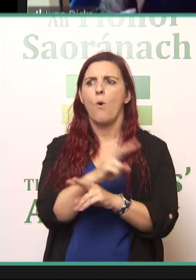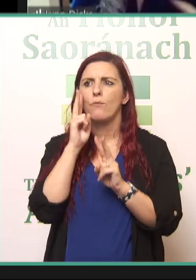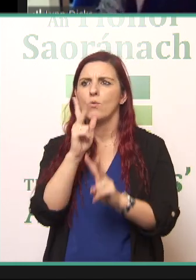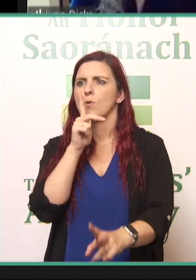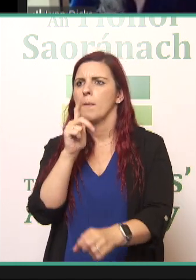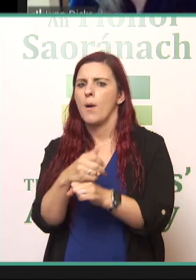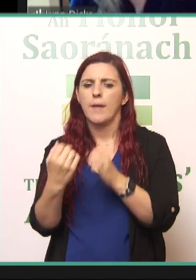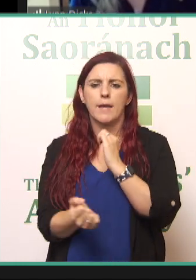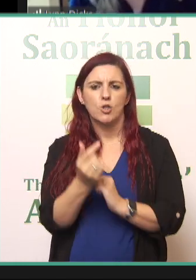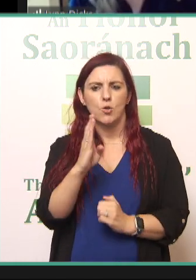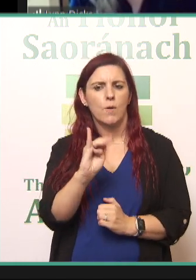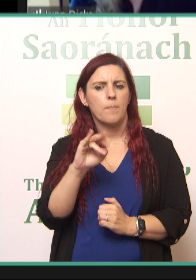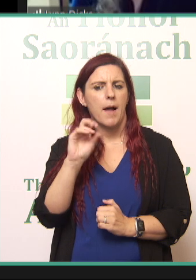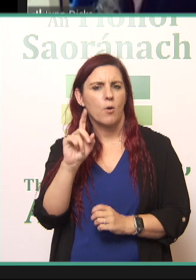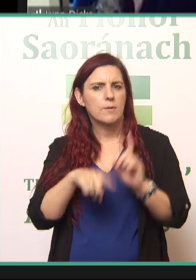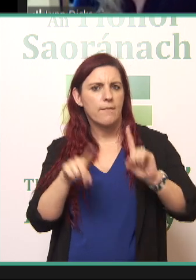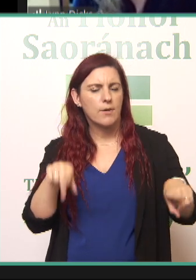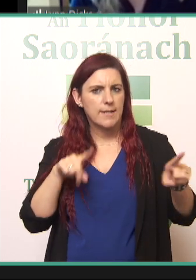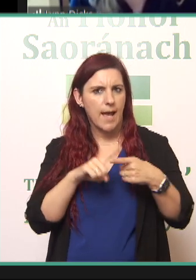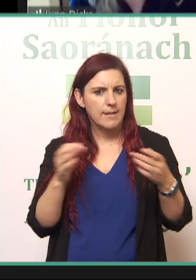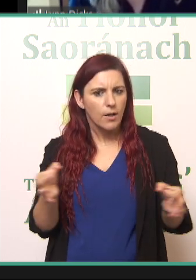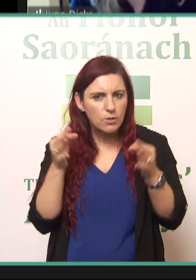of biodiversity and agriculture a really International perspective and some of what